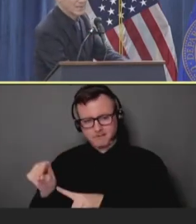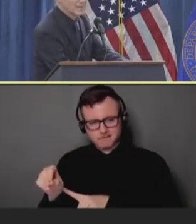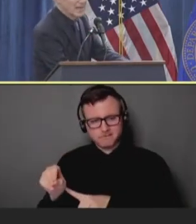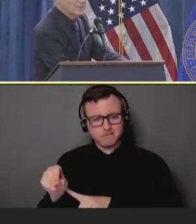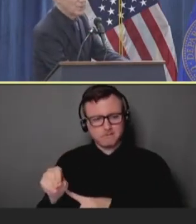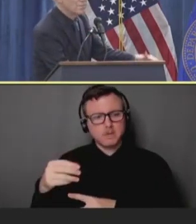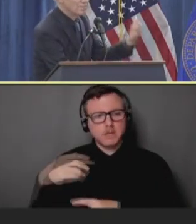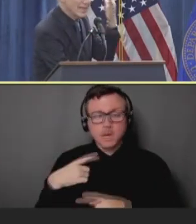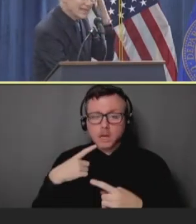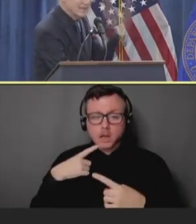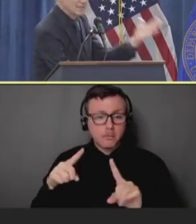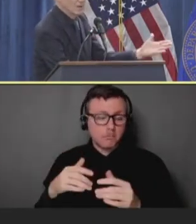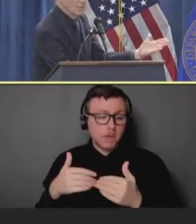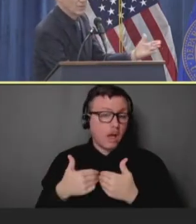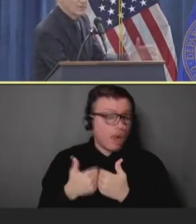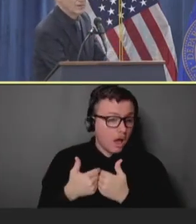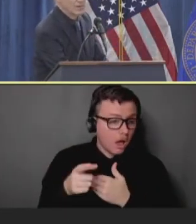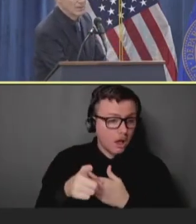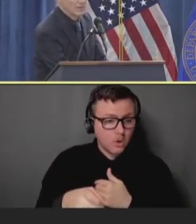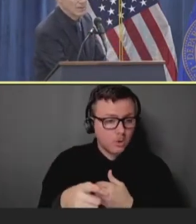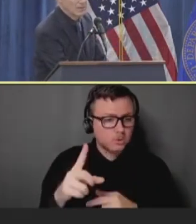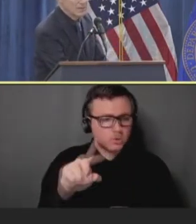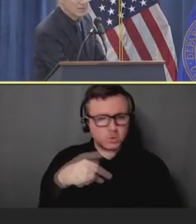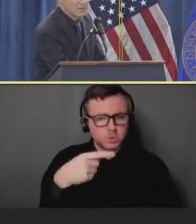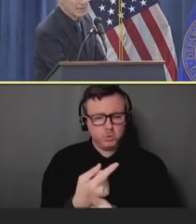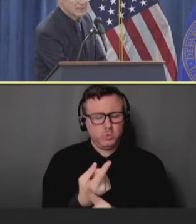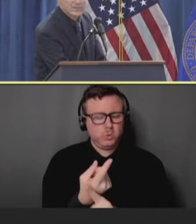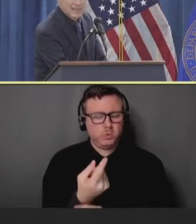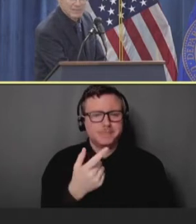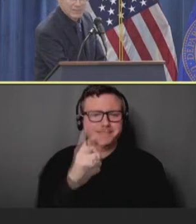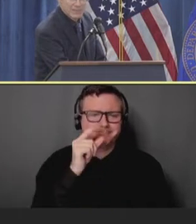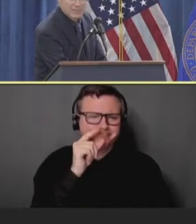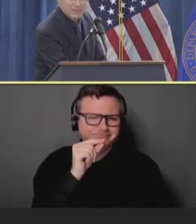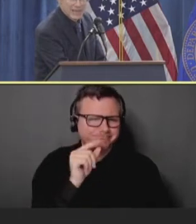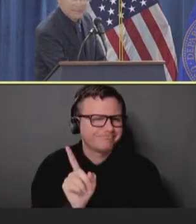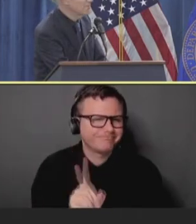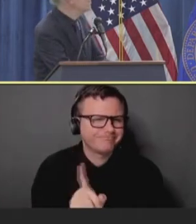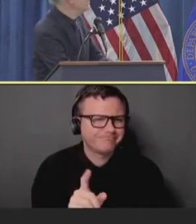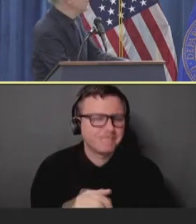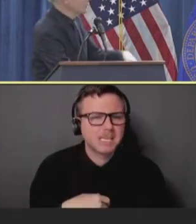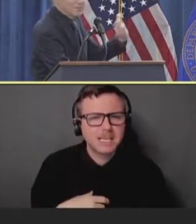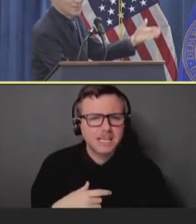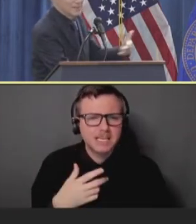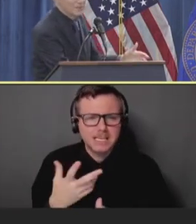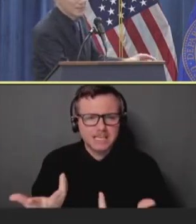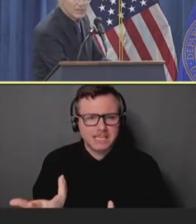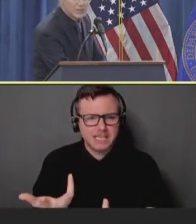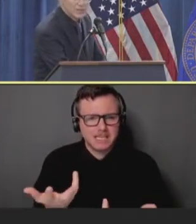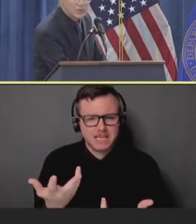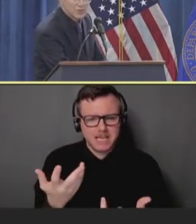I mean, what planet are we living on, that these kinds of statements can continue to